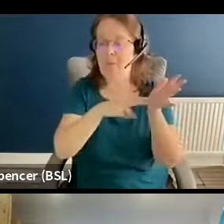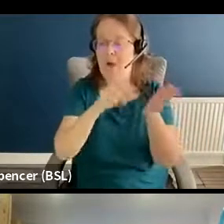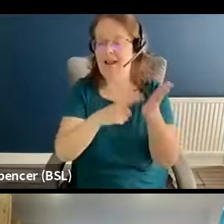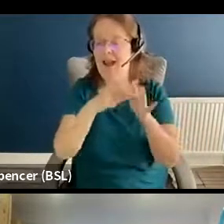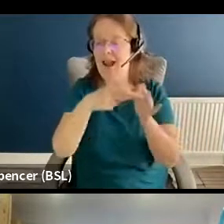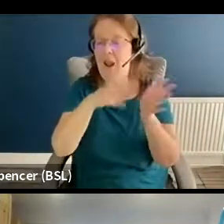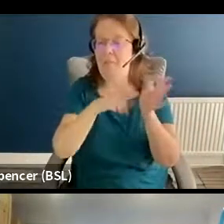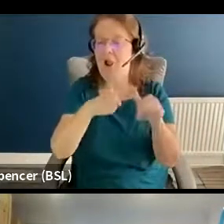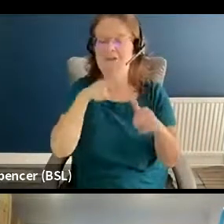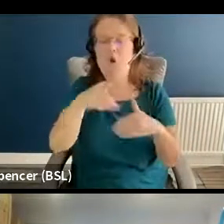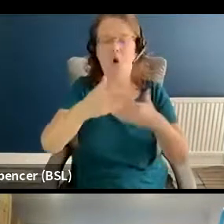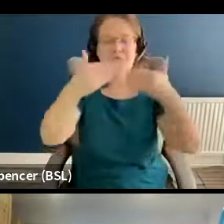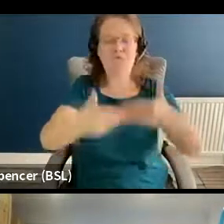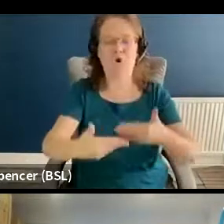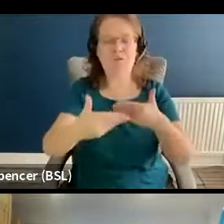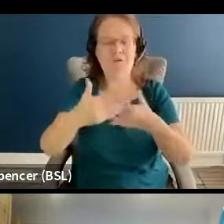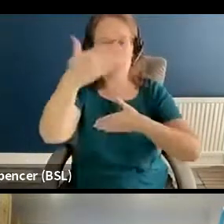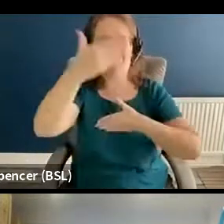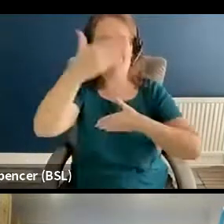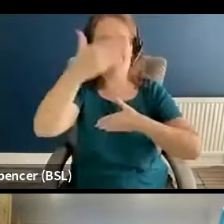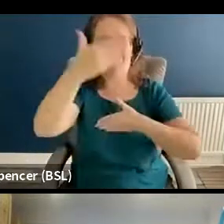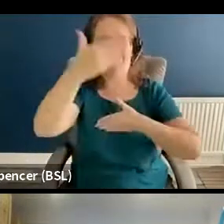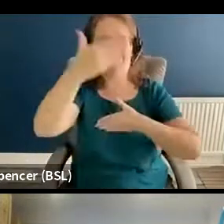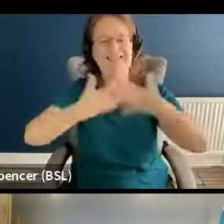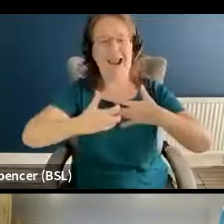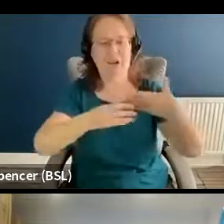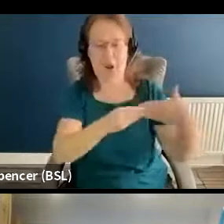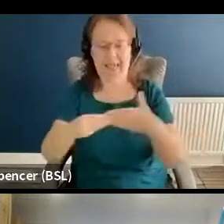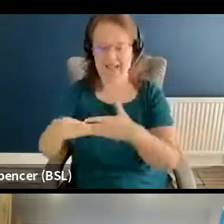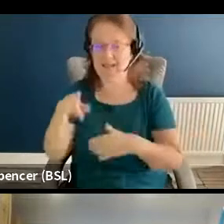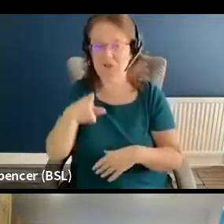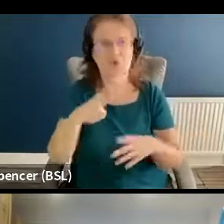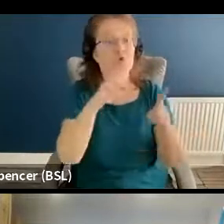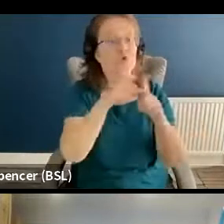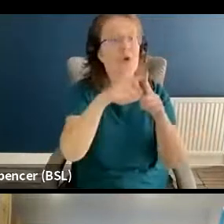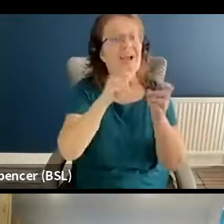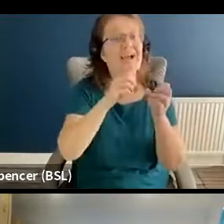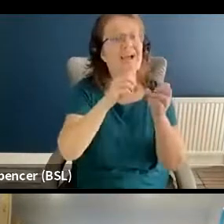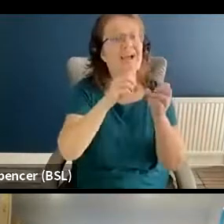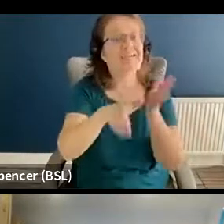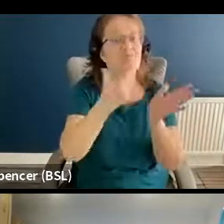So let's get into it starting with Debra. Please tell us a little bit more about yourself